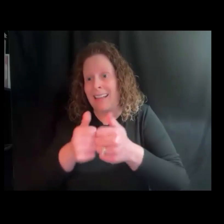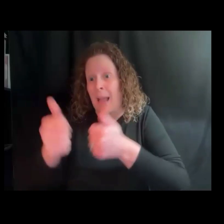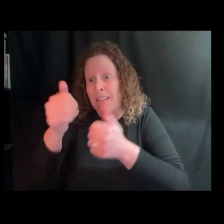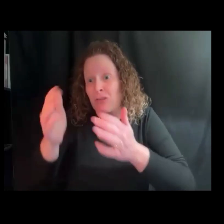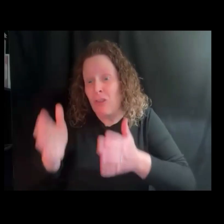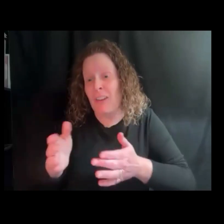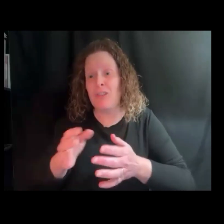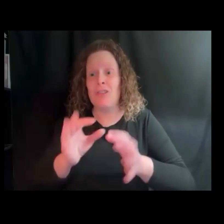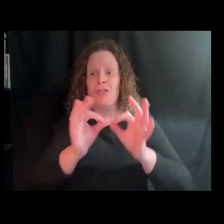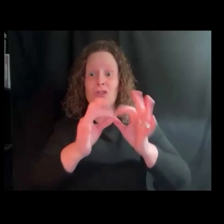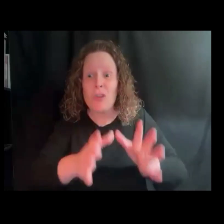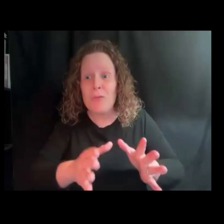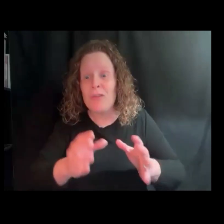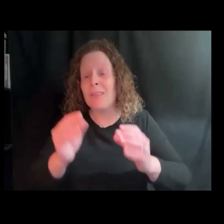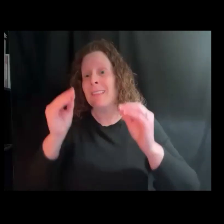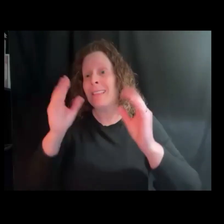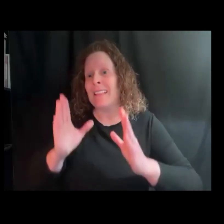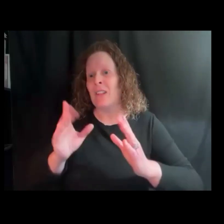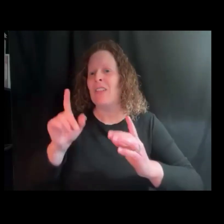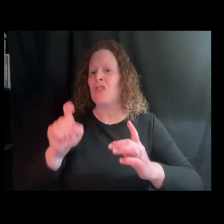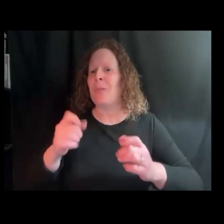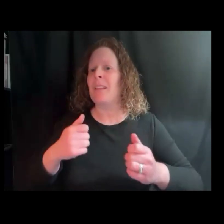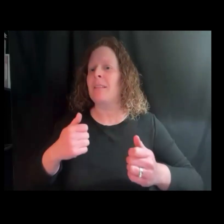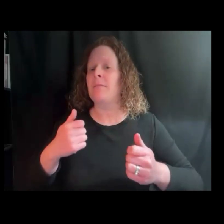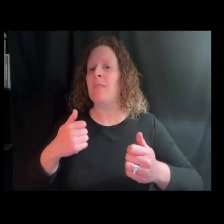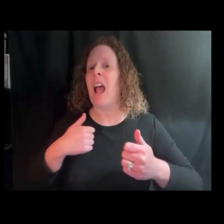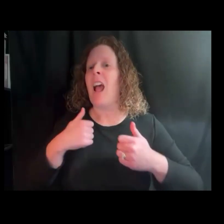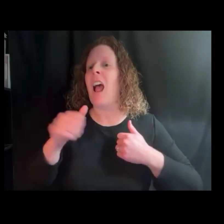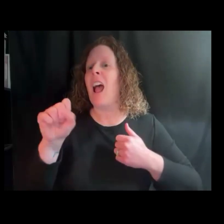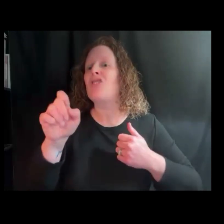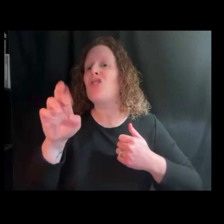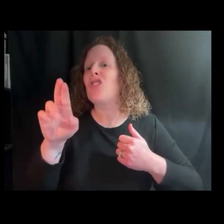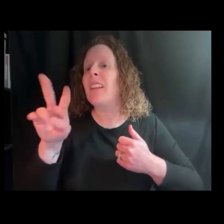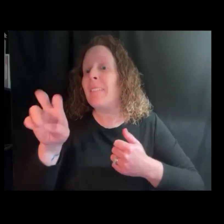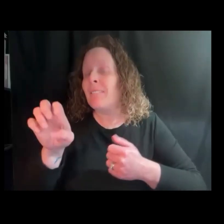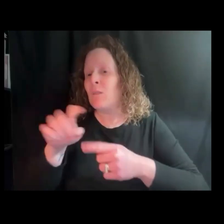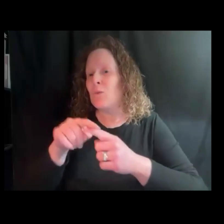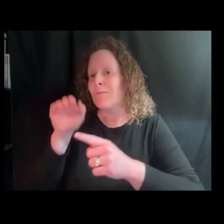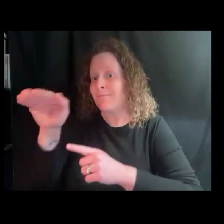had no access and I asked them and they said we can give the interpreter access no problem.